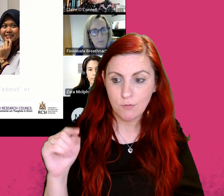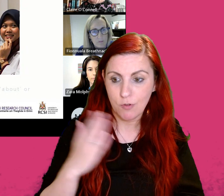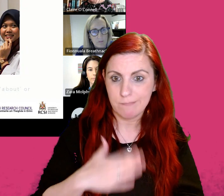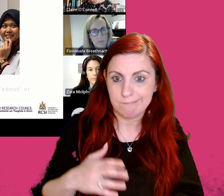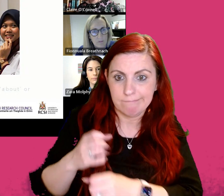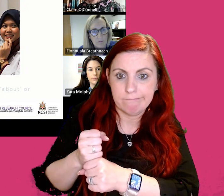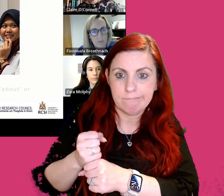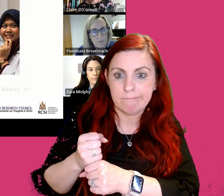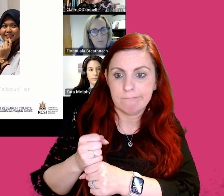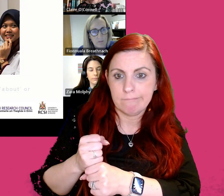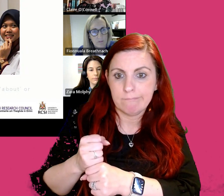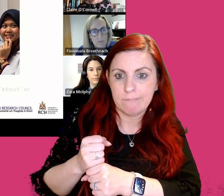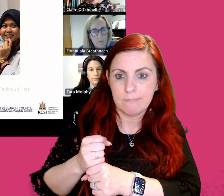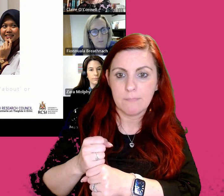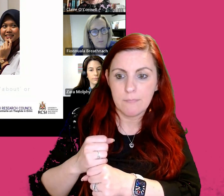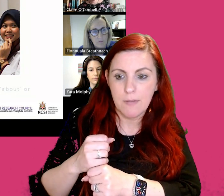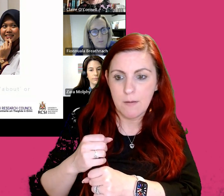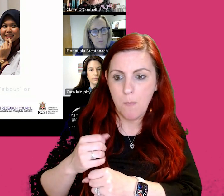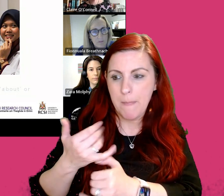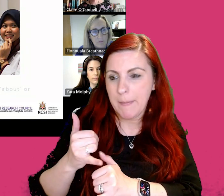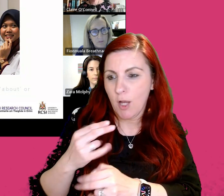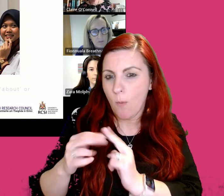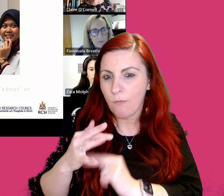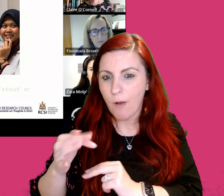being transmitted out from the University but I like what CL said at the start by